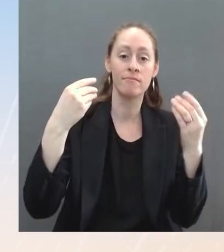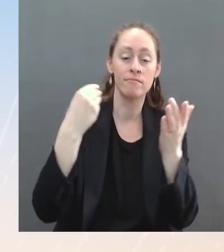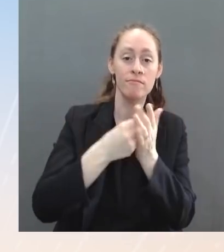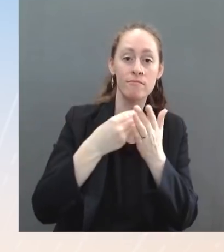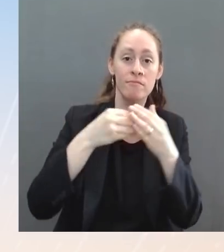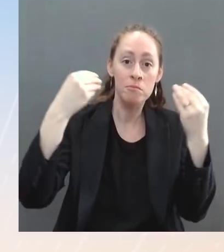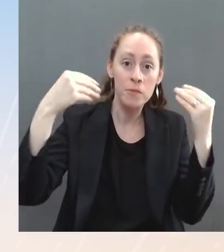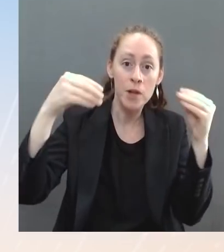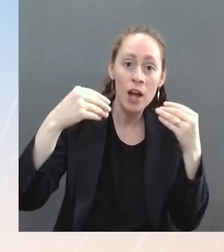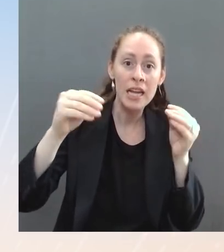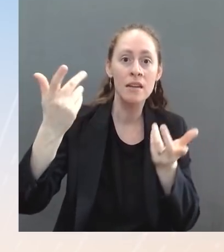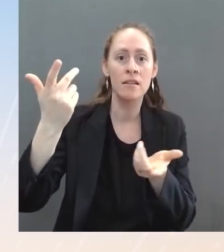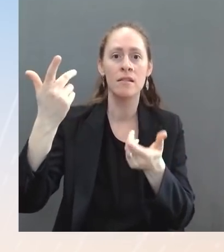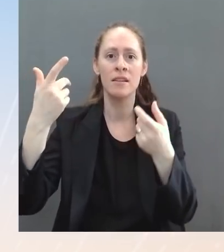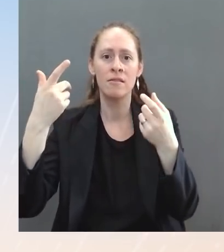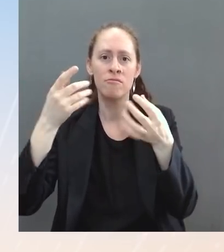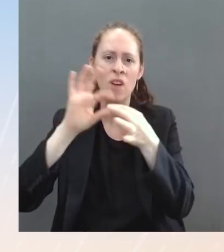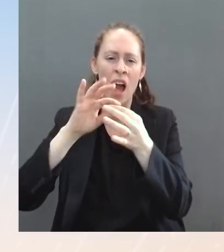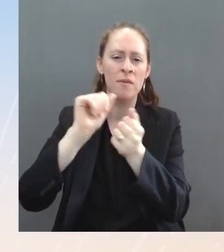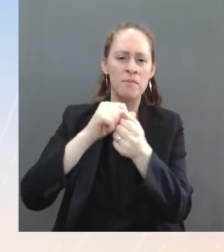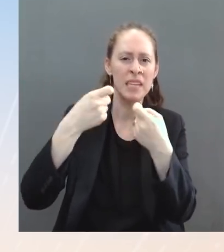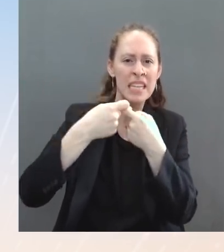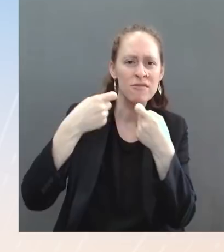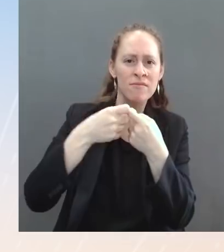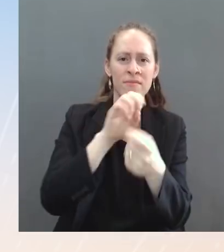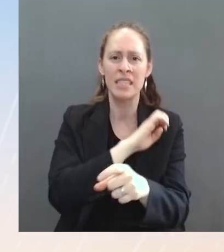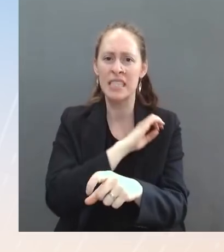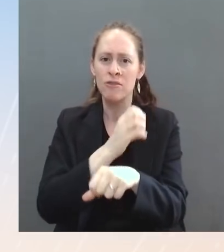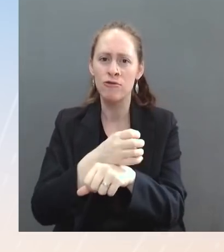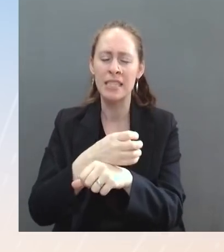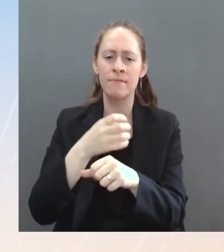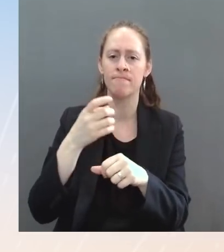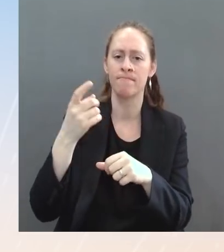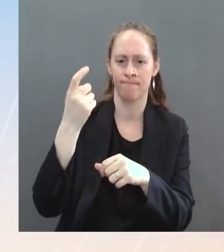everything it can to accelerate toward energy security and true energy independence.